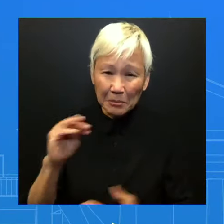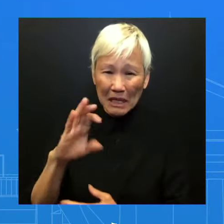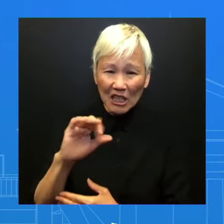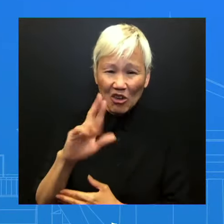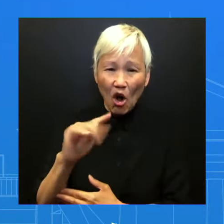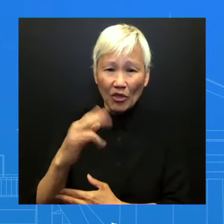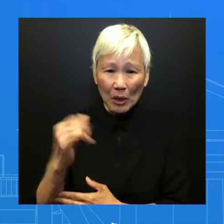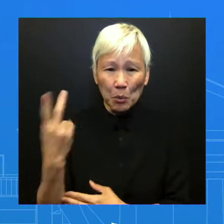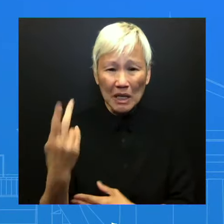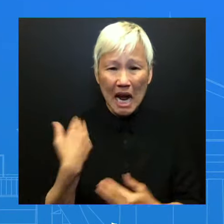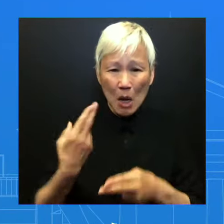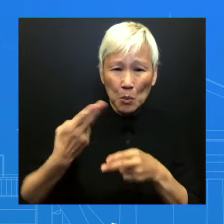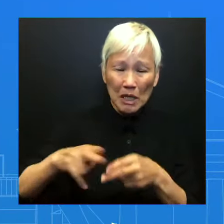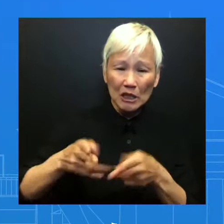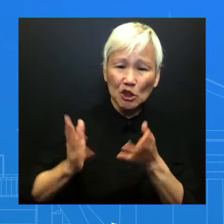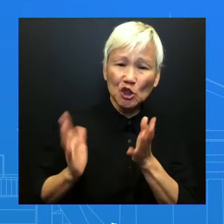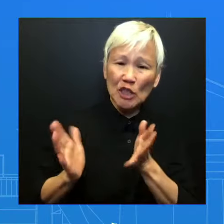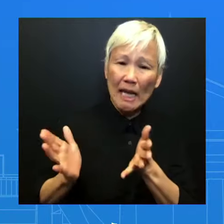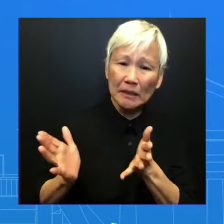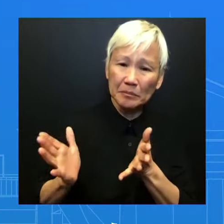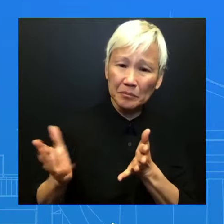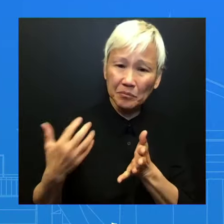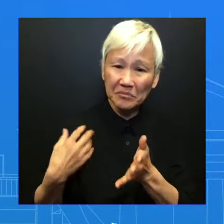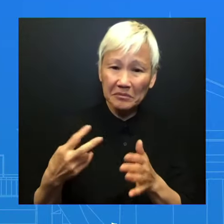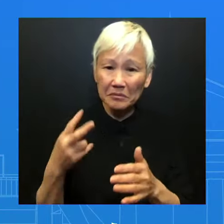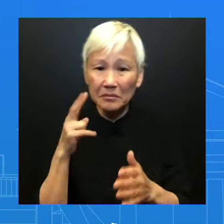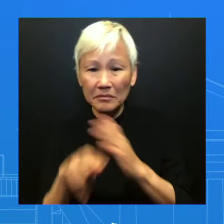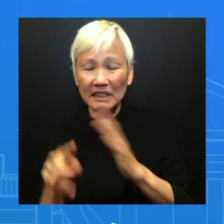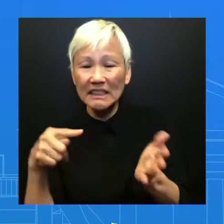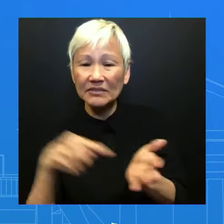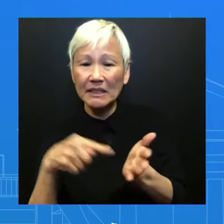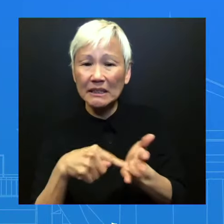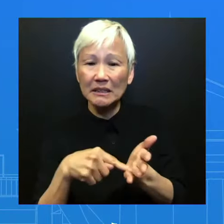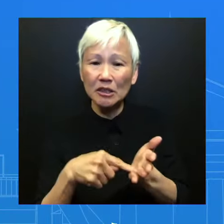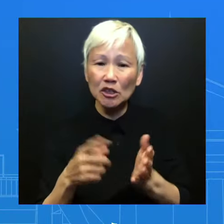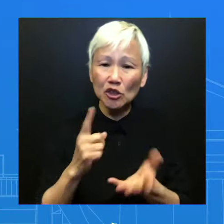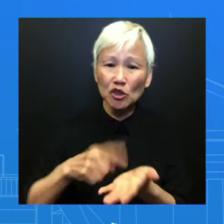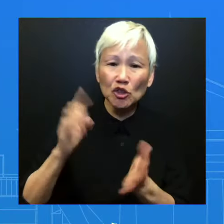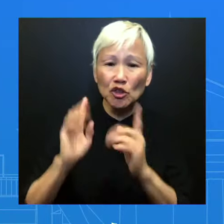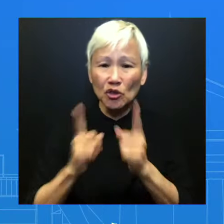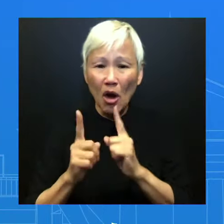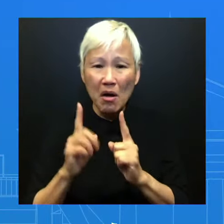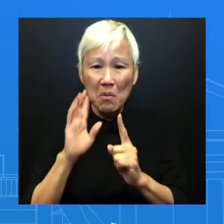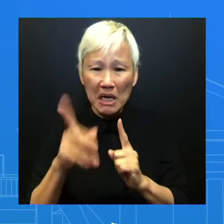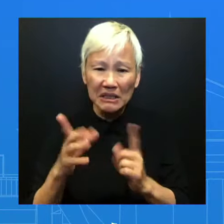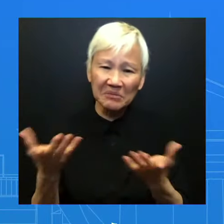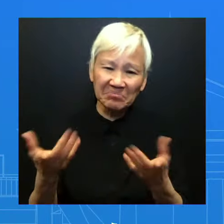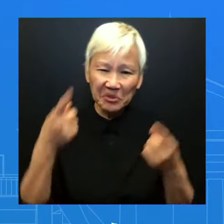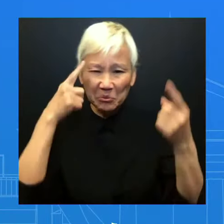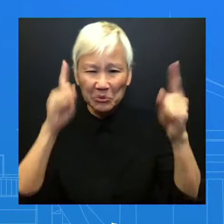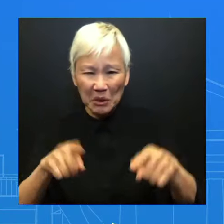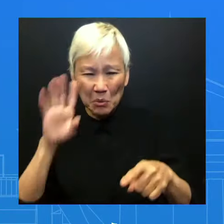and he predicted that the debt talks were going to be -- getting a deal would be harder than people were expecting. I wonder if the White House has a reaction